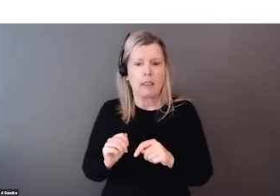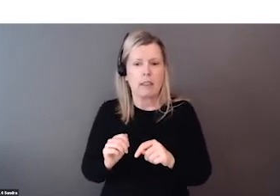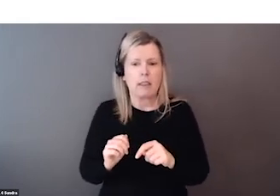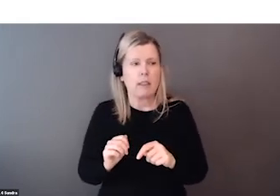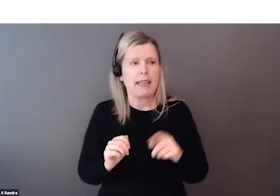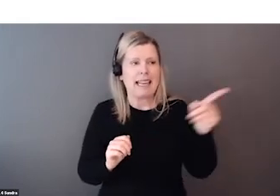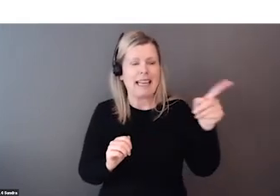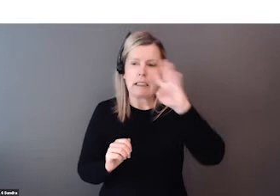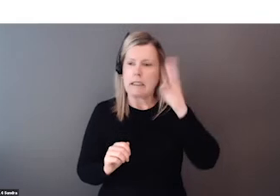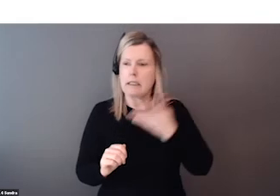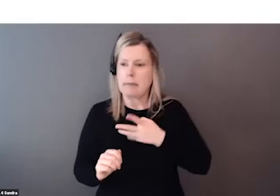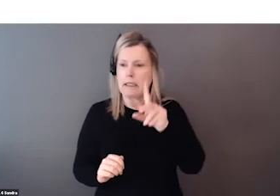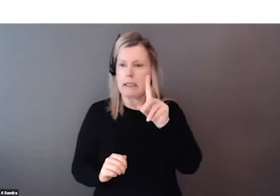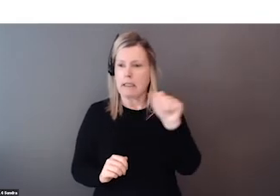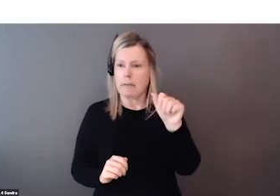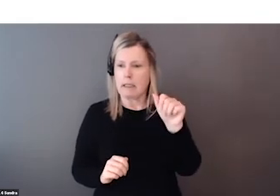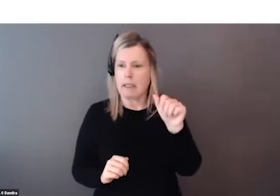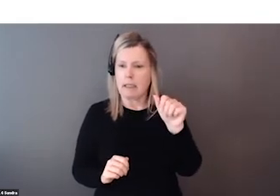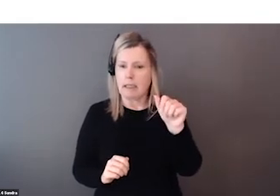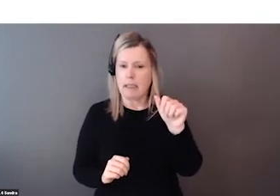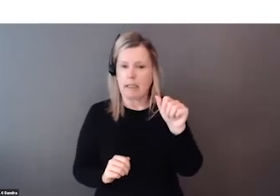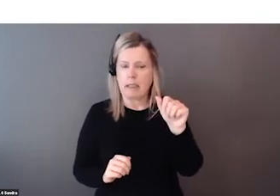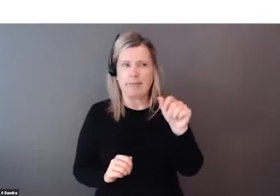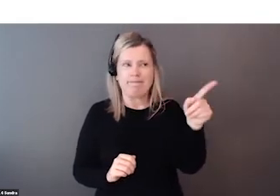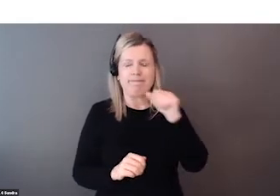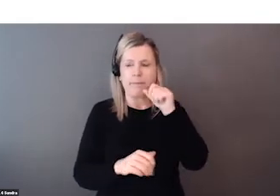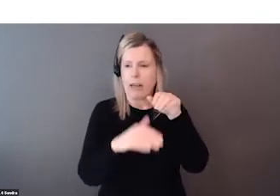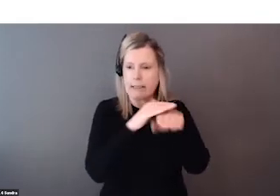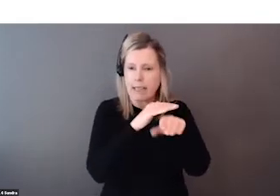as an opportunity to dismiss accessibility issues and downplay the risks.